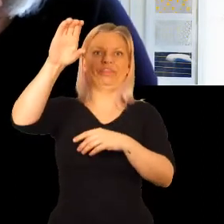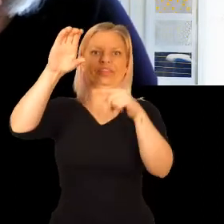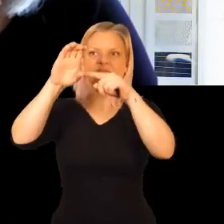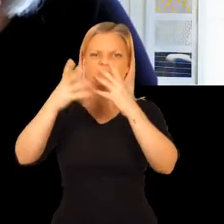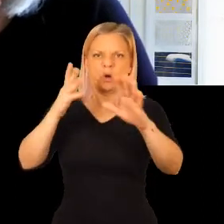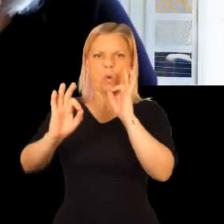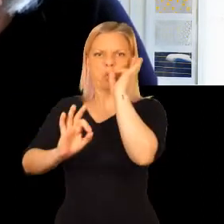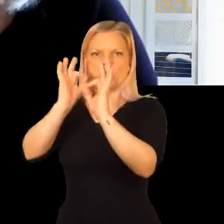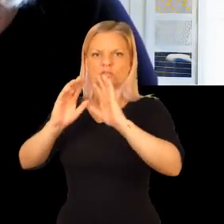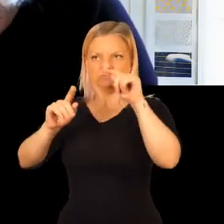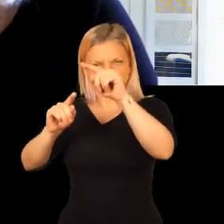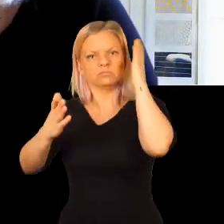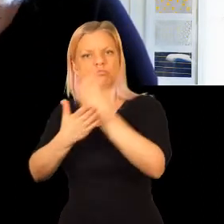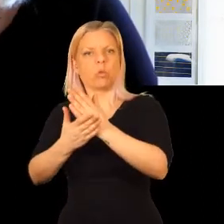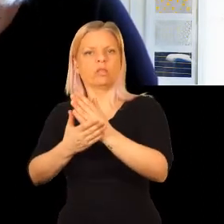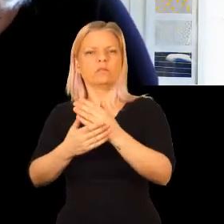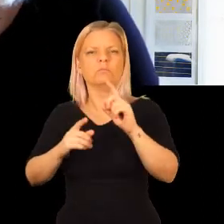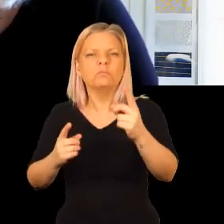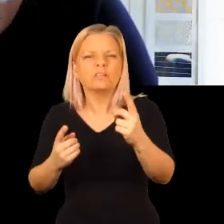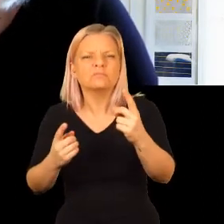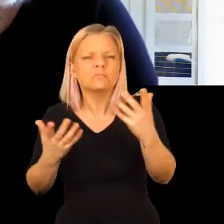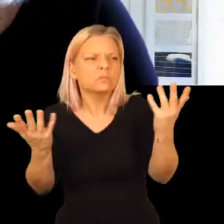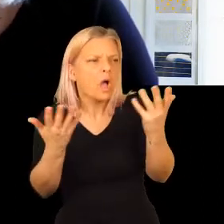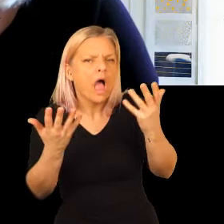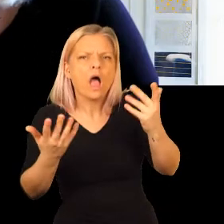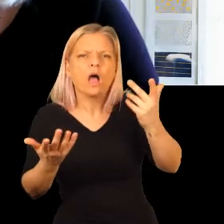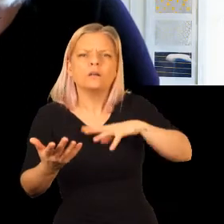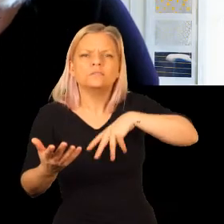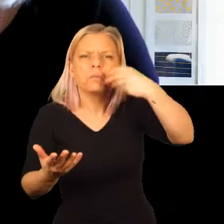it's become so unquestioned that it's become like this global truth instead of going well where's